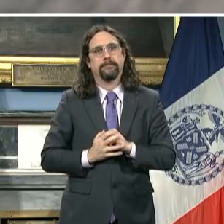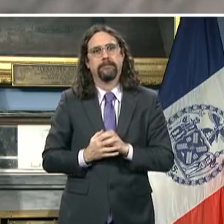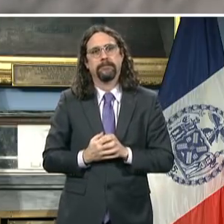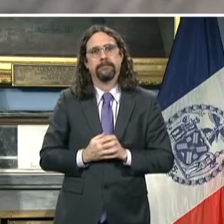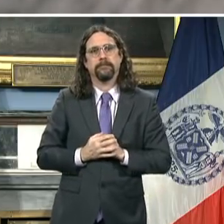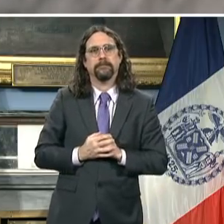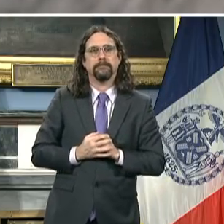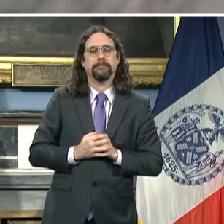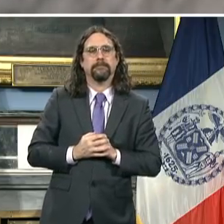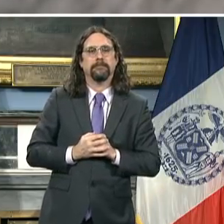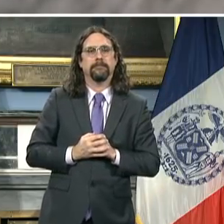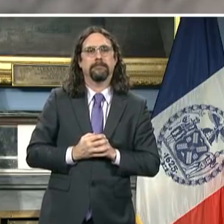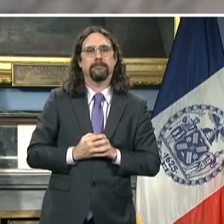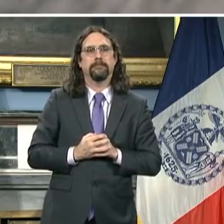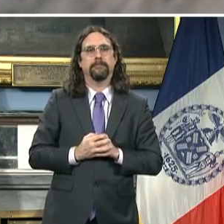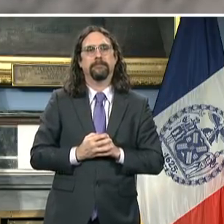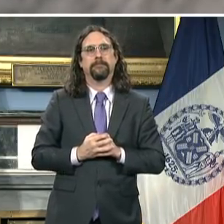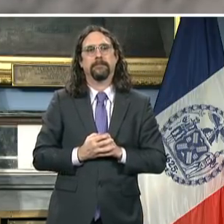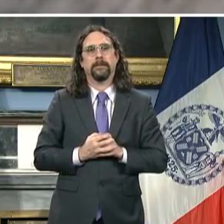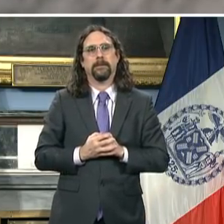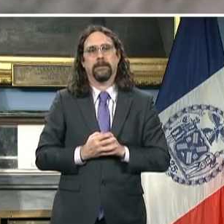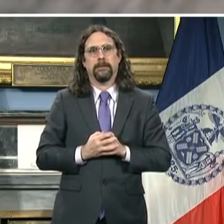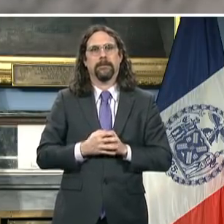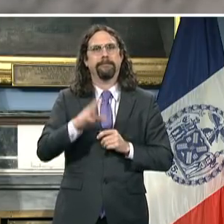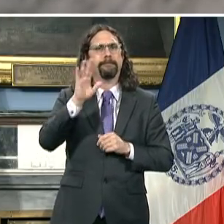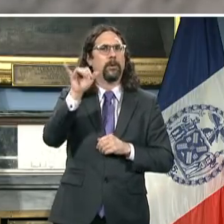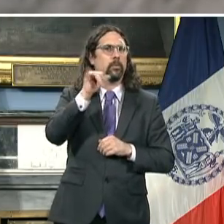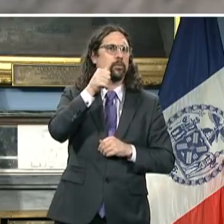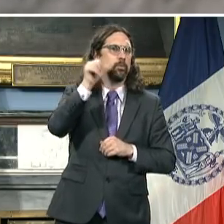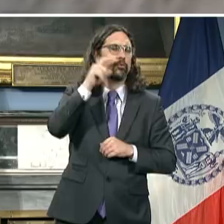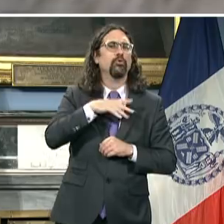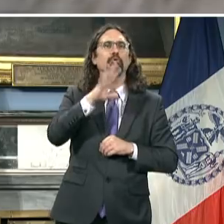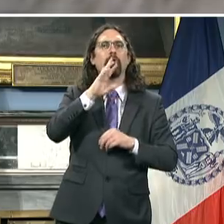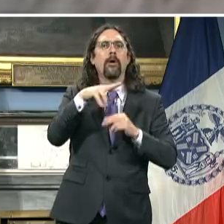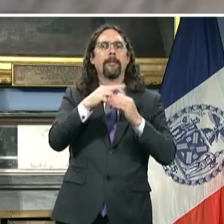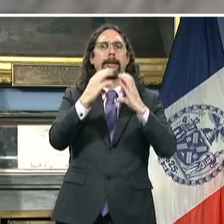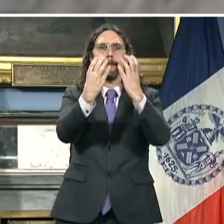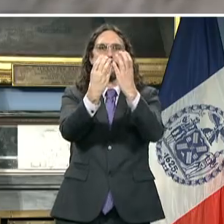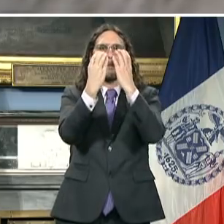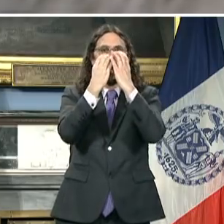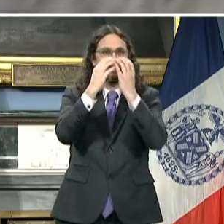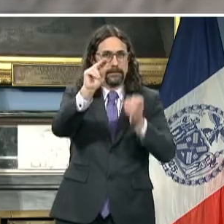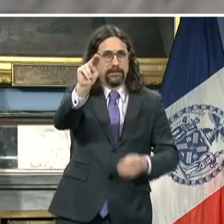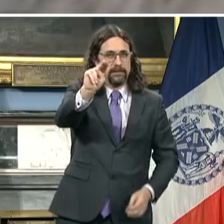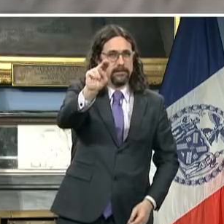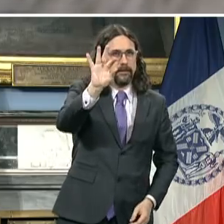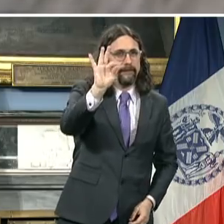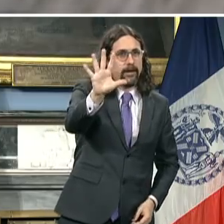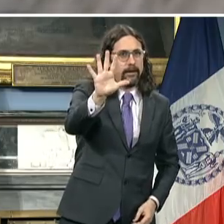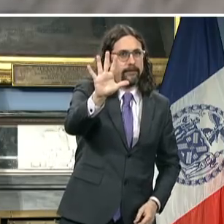NOW, THE OTHER THING I TALKED ABOUT YESTERDAY, THE N-95 MASKS, THIISS THE OTHER